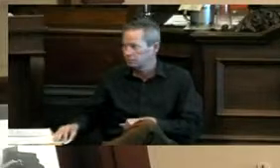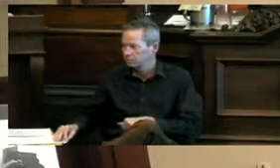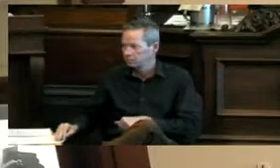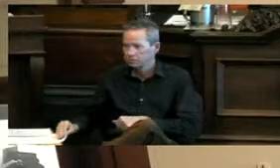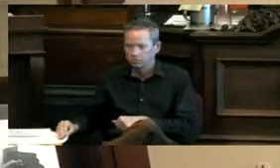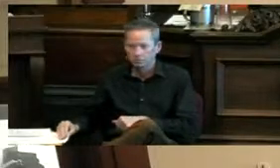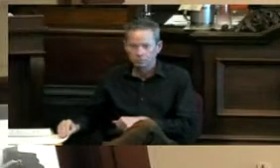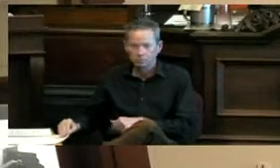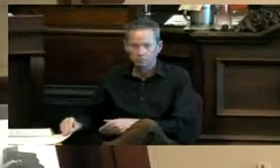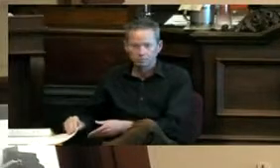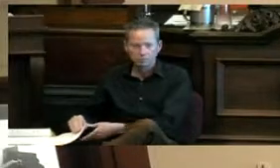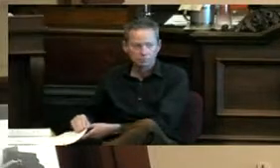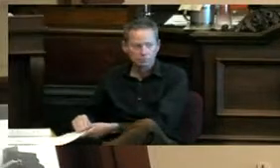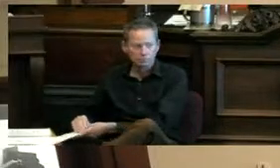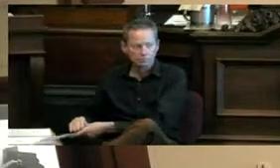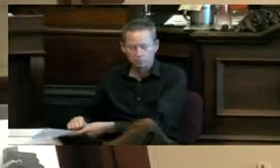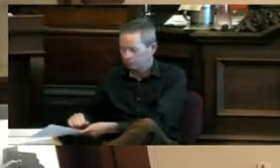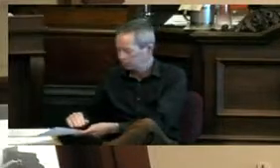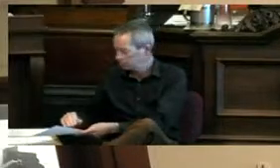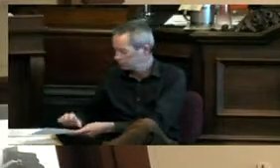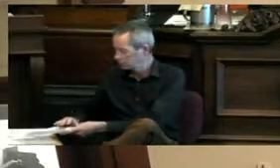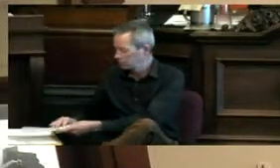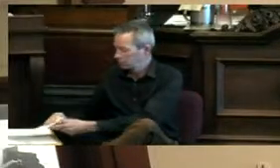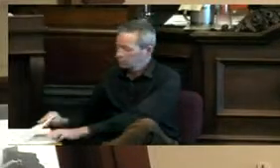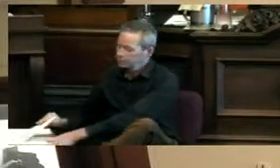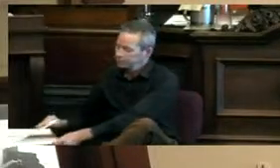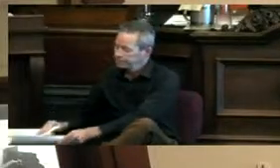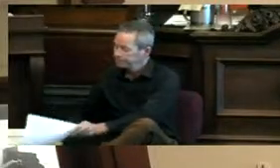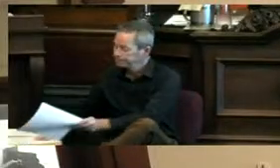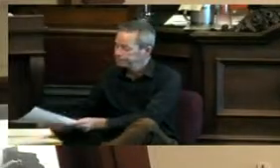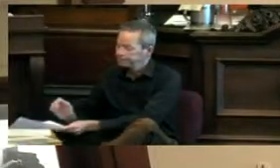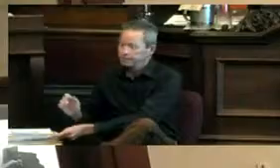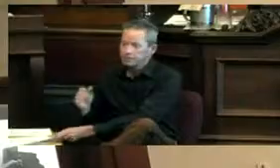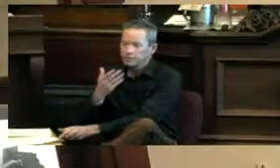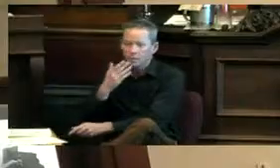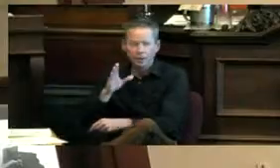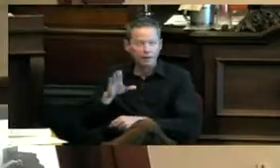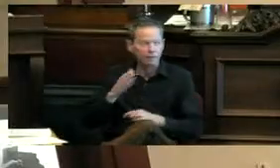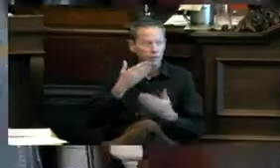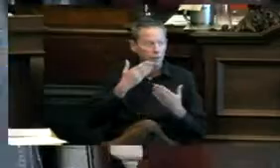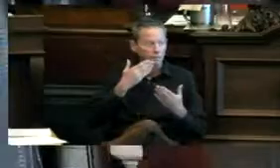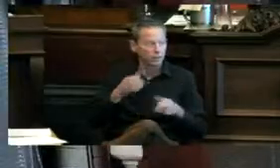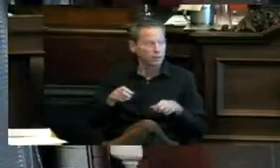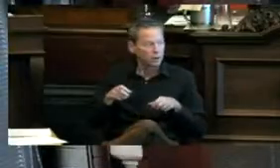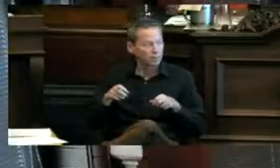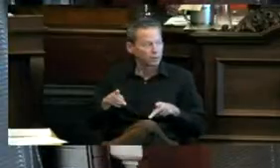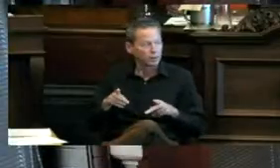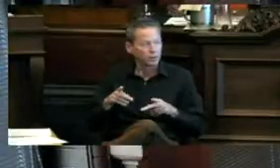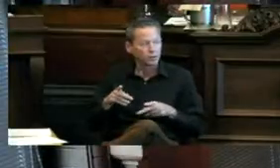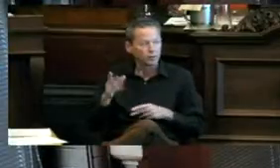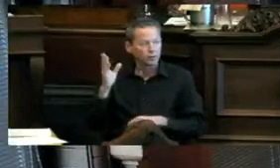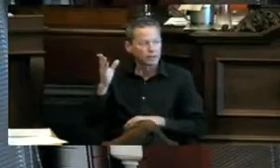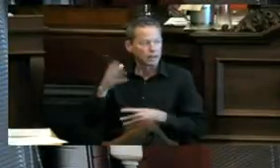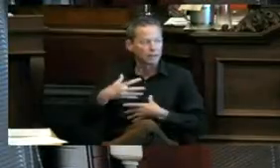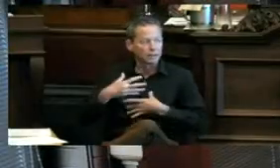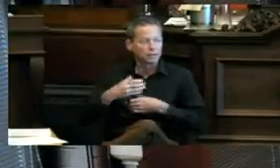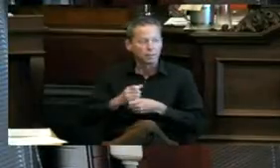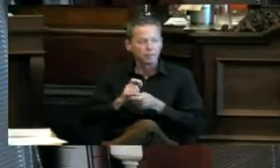Alicia will be leading us in a presentation. Good afternoon.